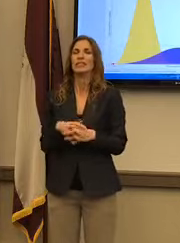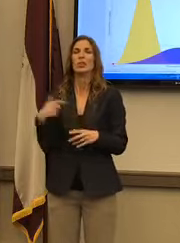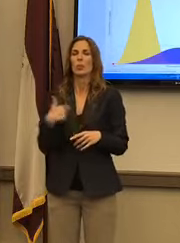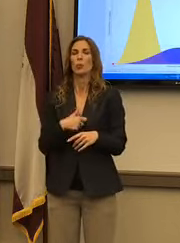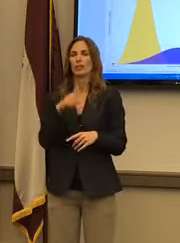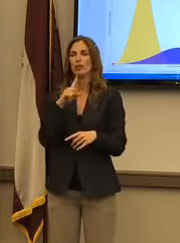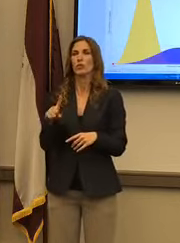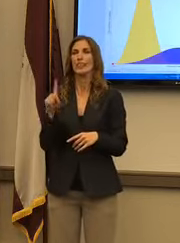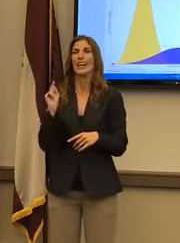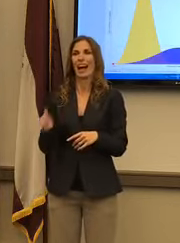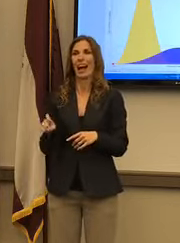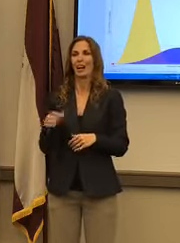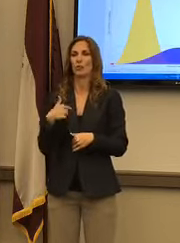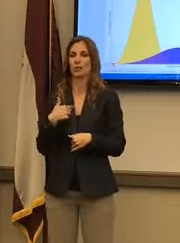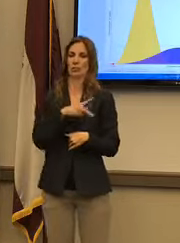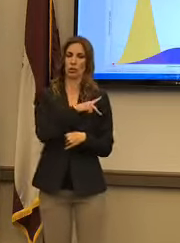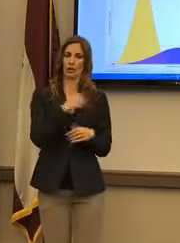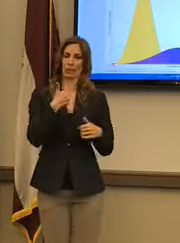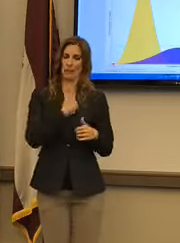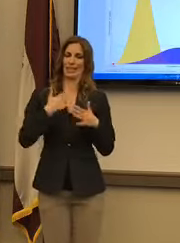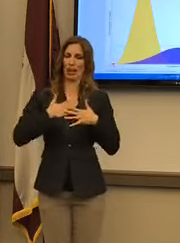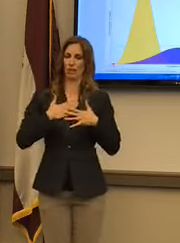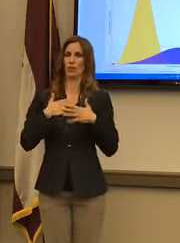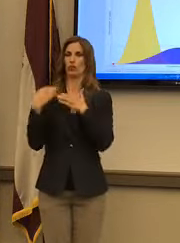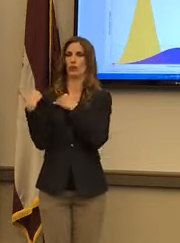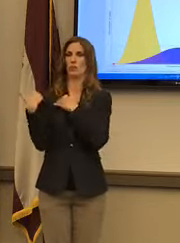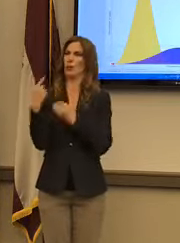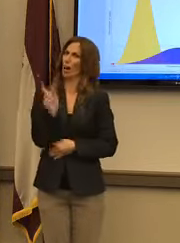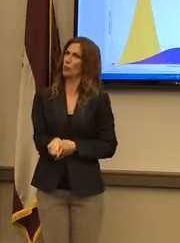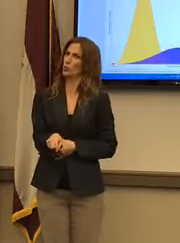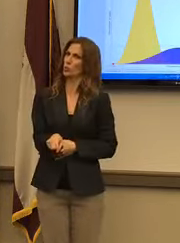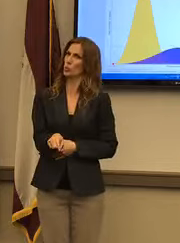personally responsible I just can't stress this enough